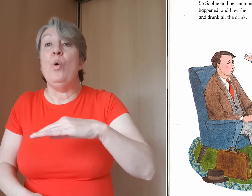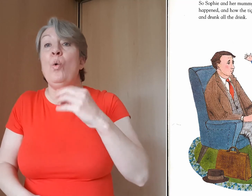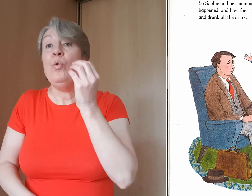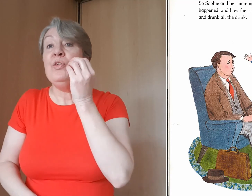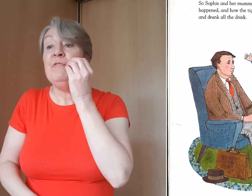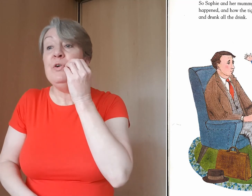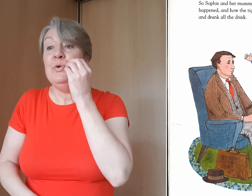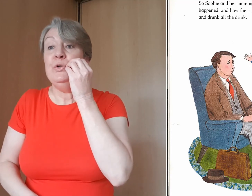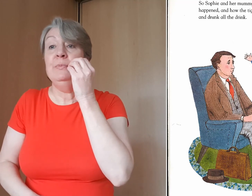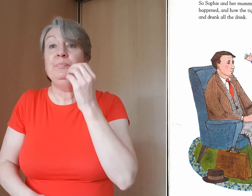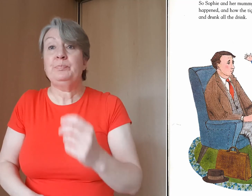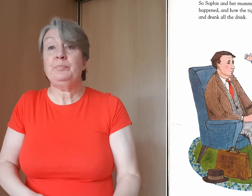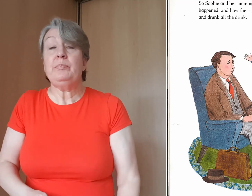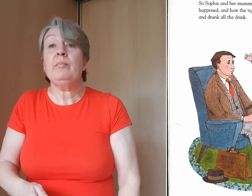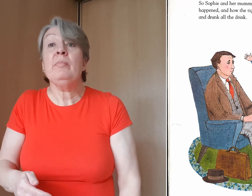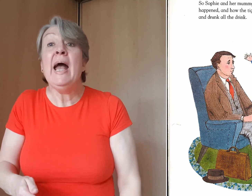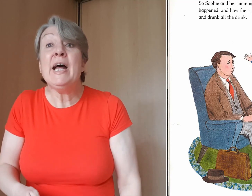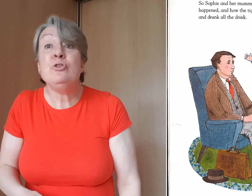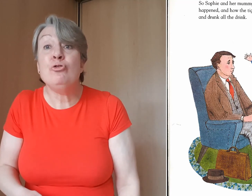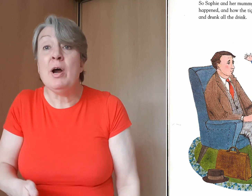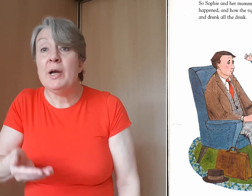all the food and drunk